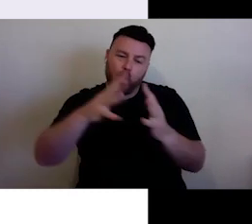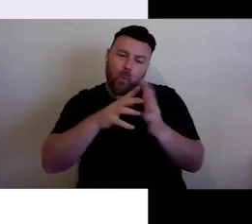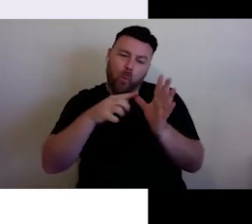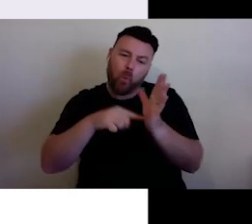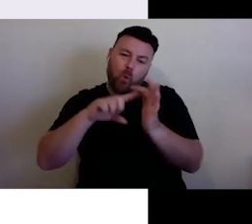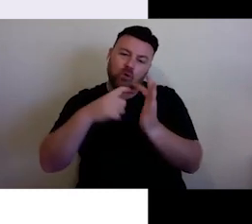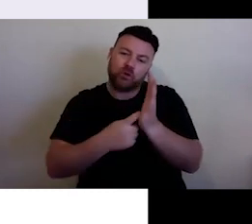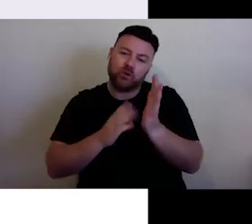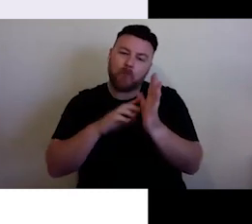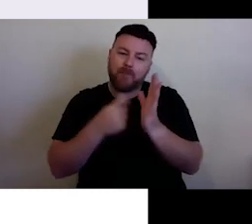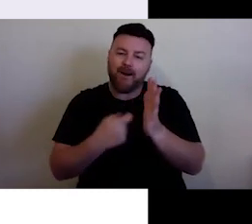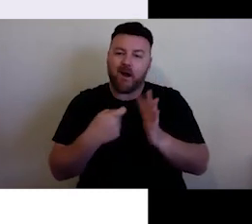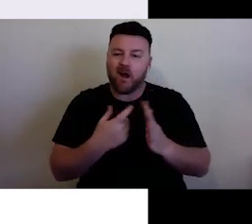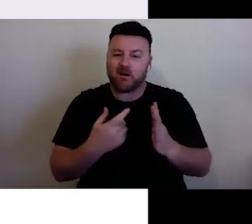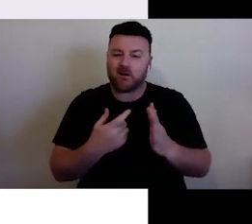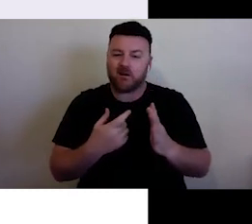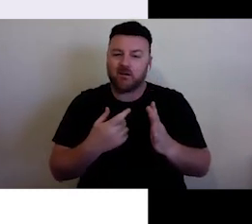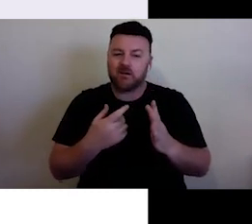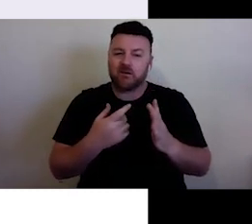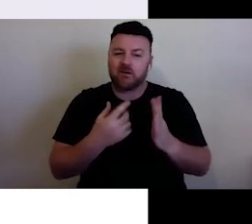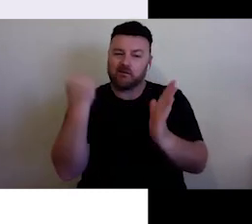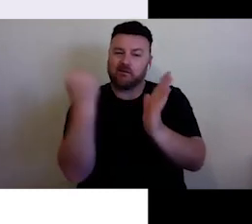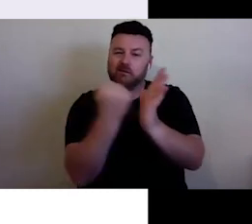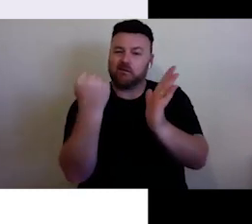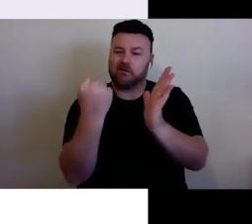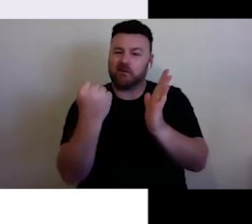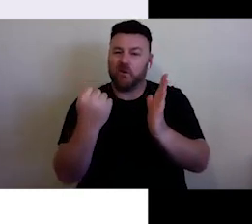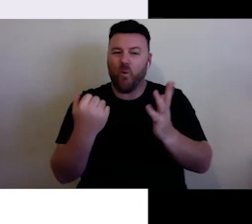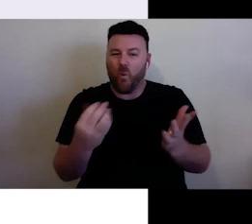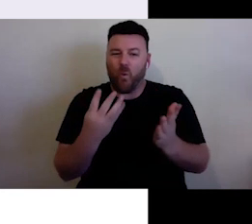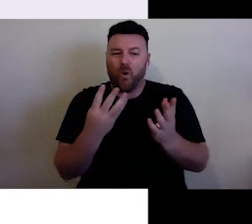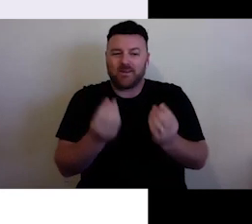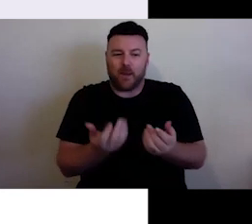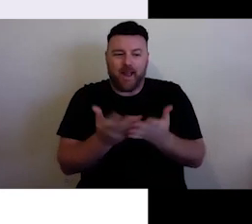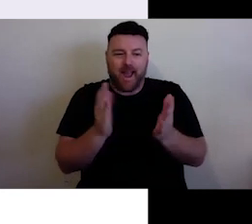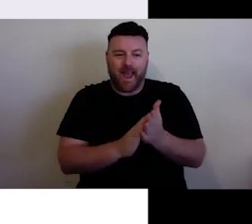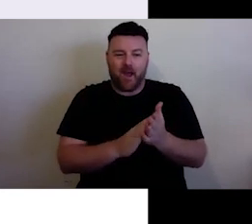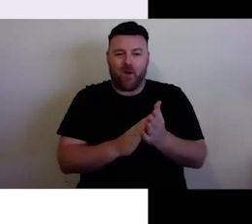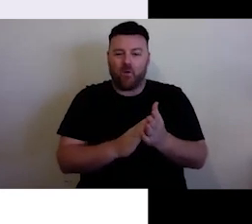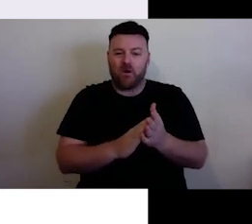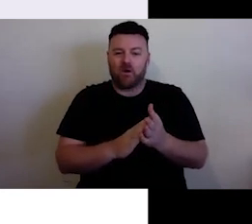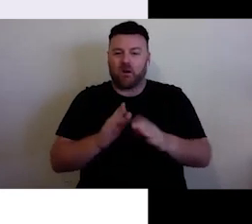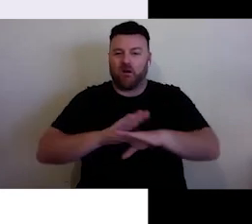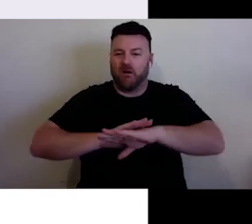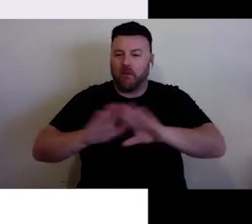of restriction or being able to right click. So you can see there